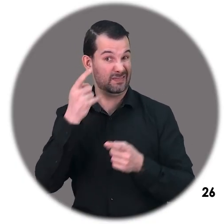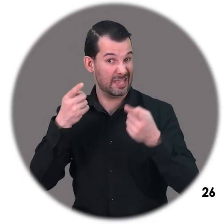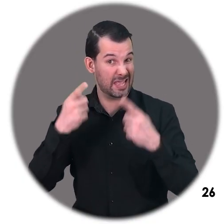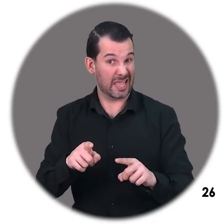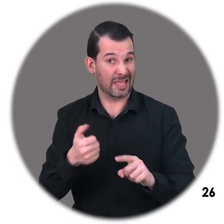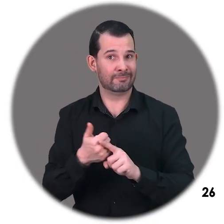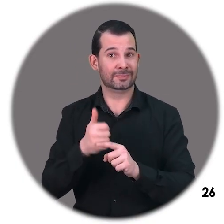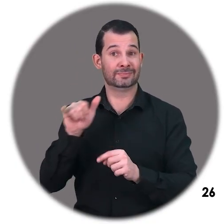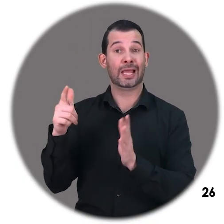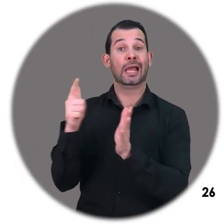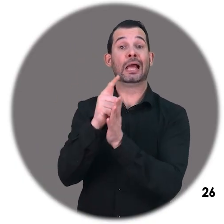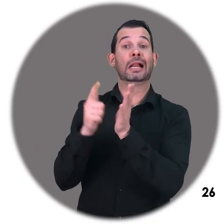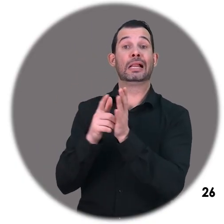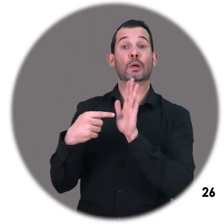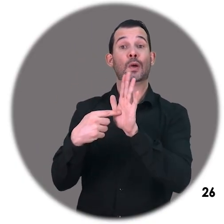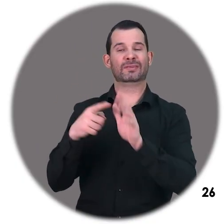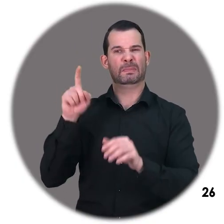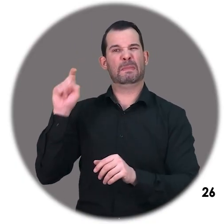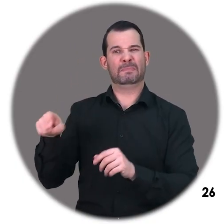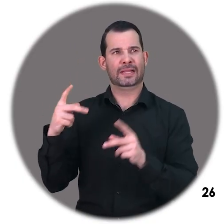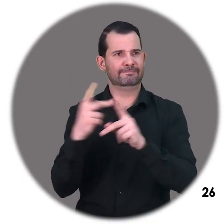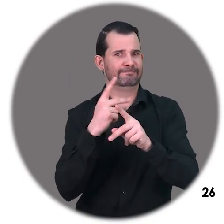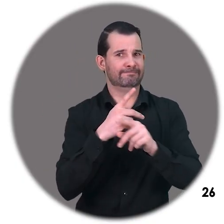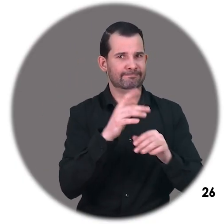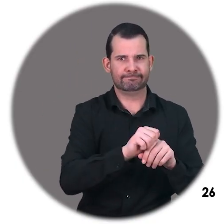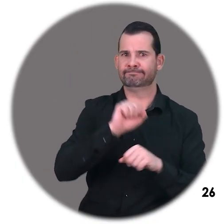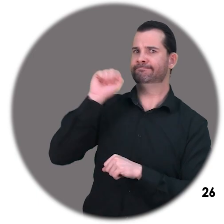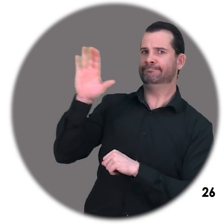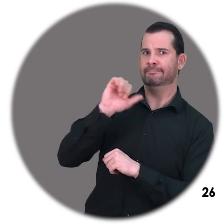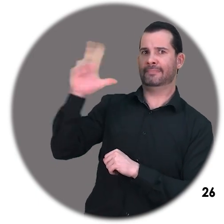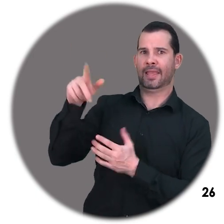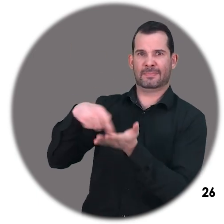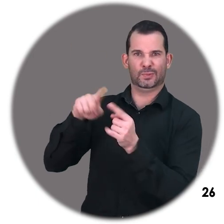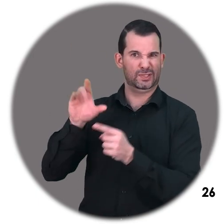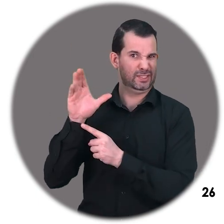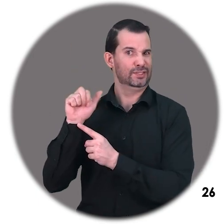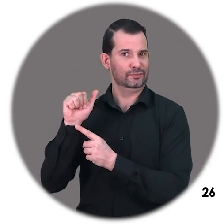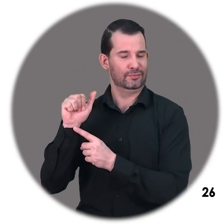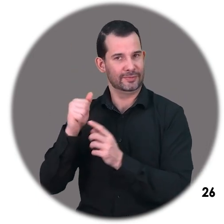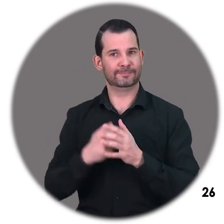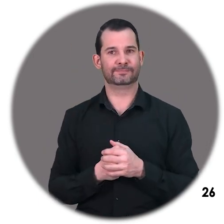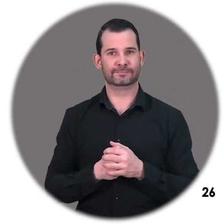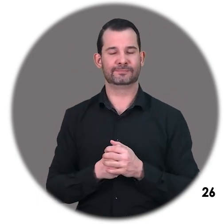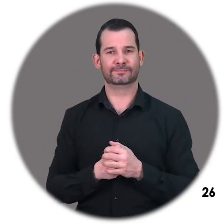If this happens, the legal representative must return the payments to the CRA.